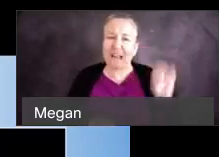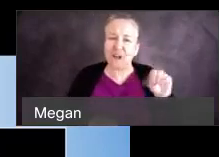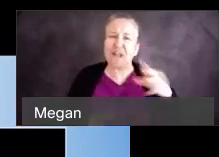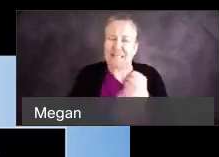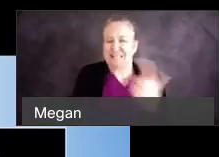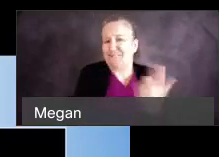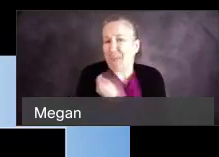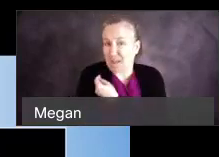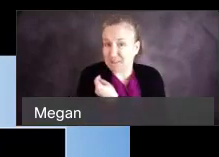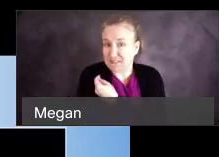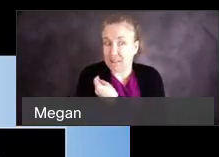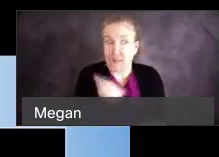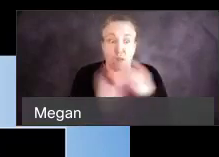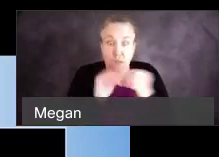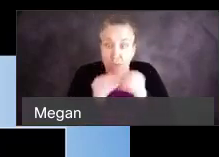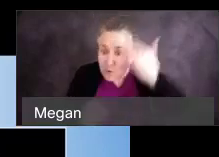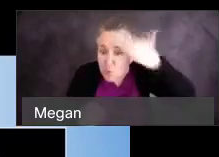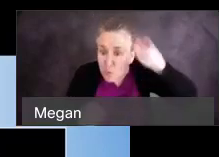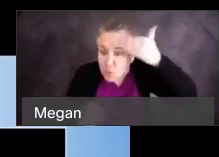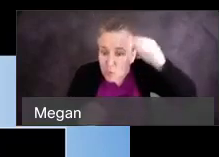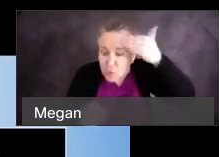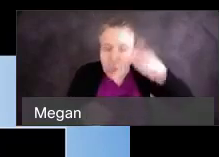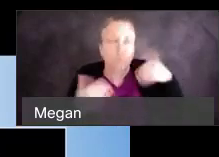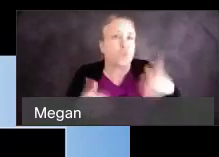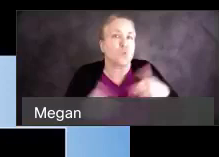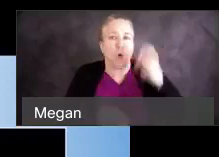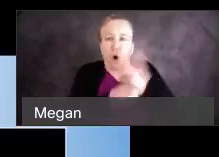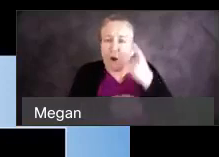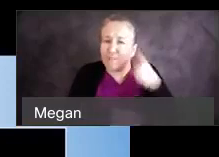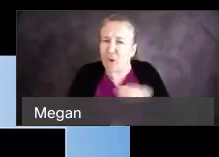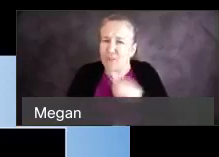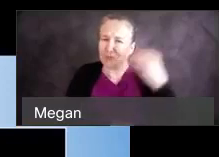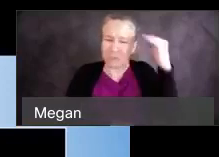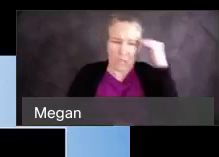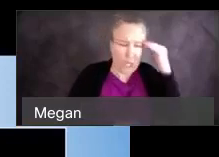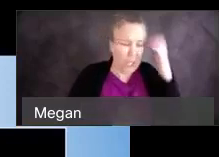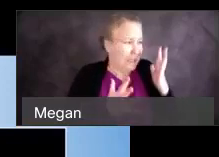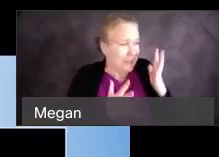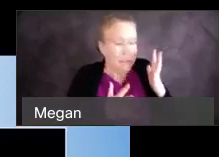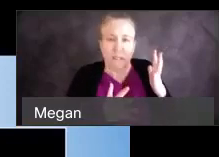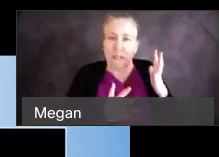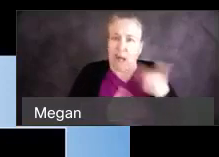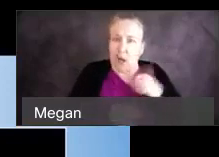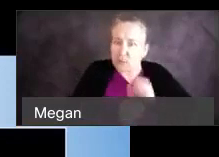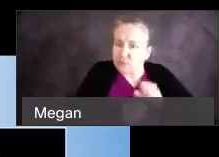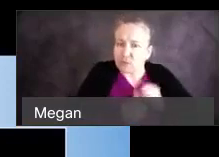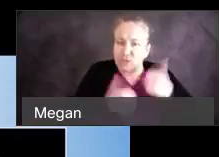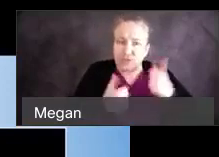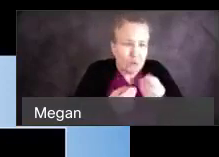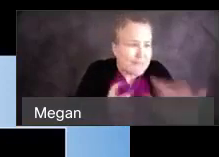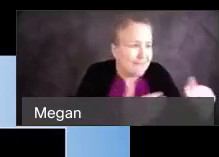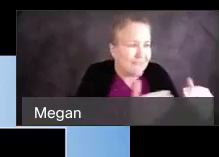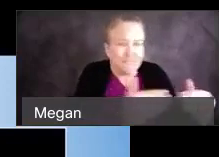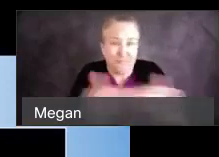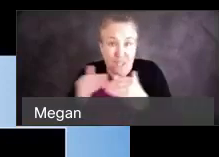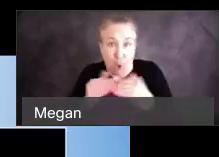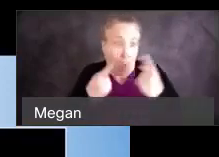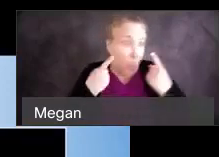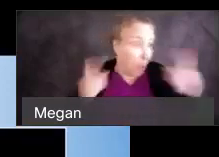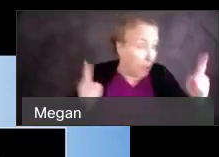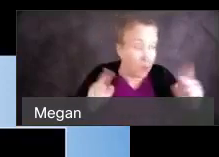data, it's very hard for us to know if the efforts that we're making are working. So please, I urge